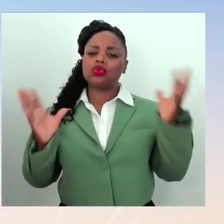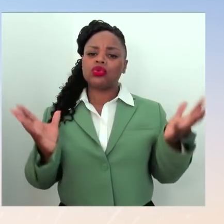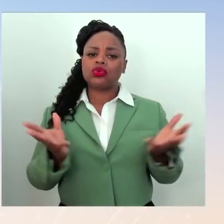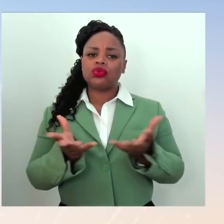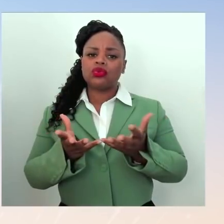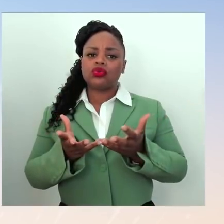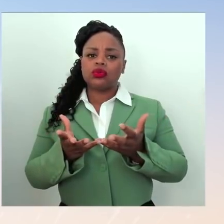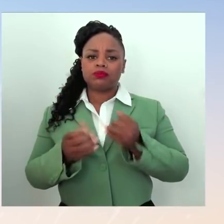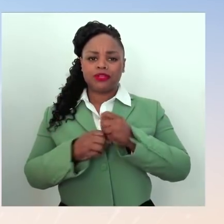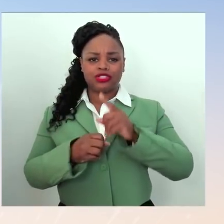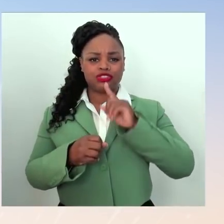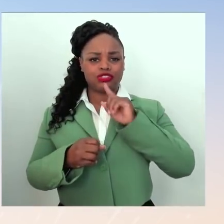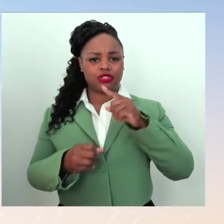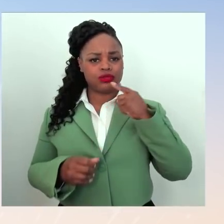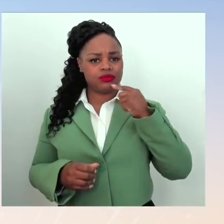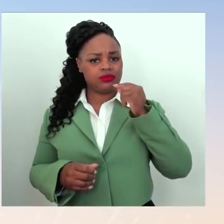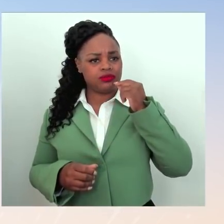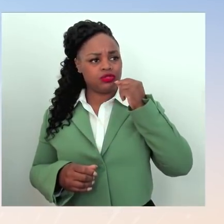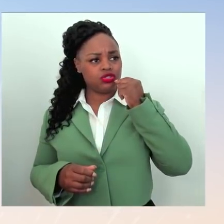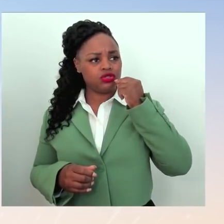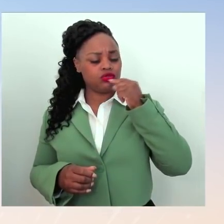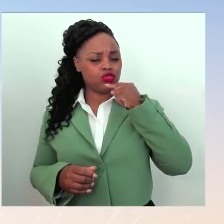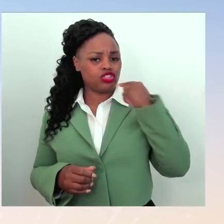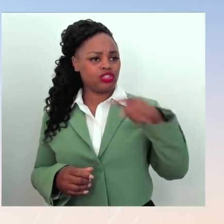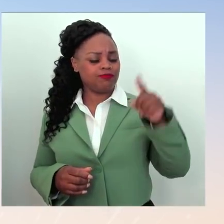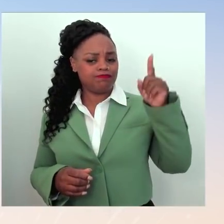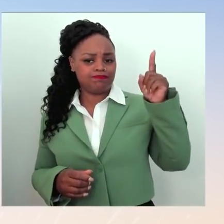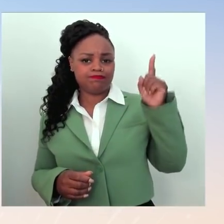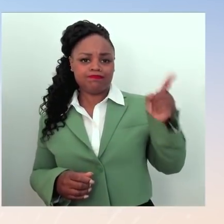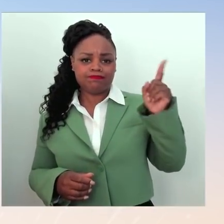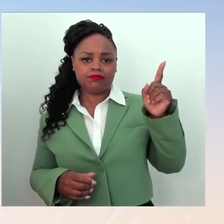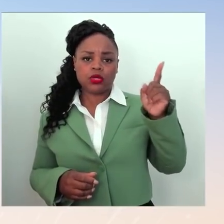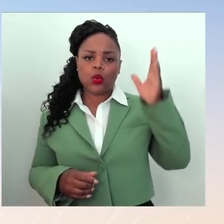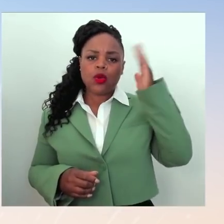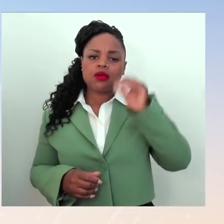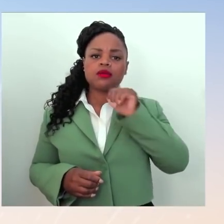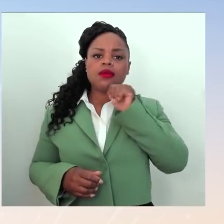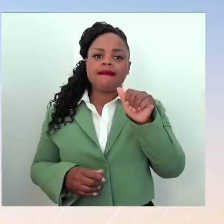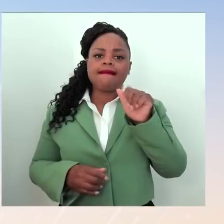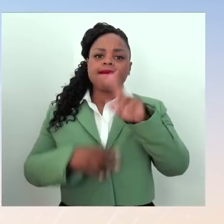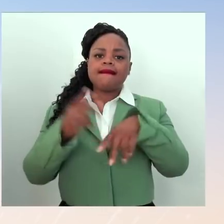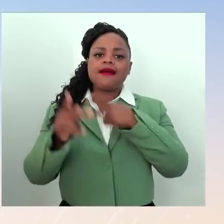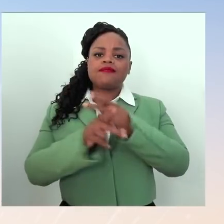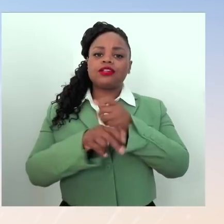pressure on the financial system in Russia. So we are doing everything